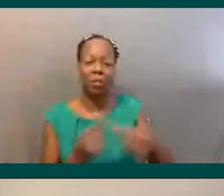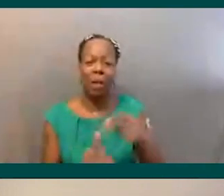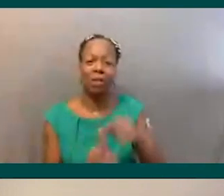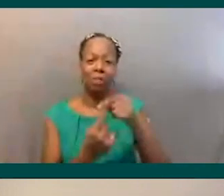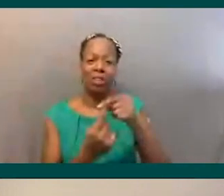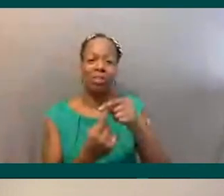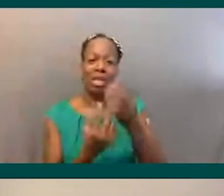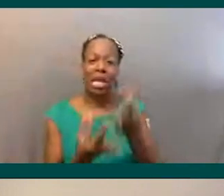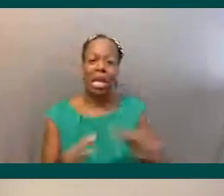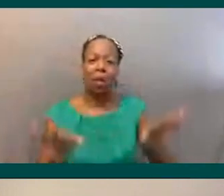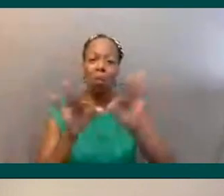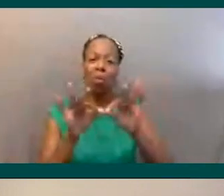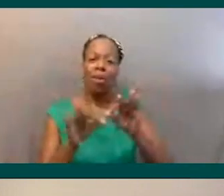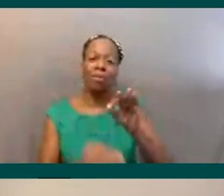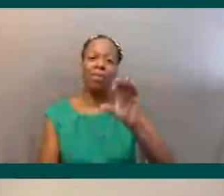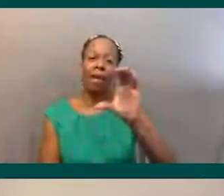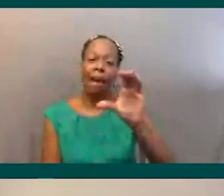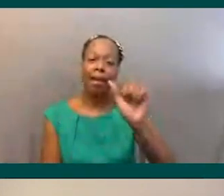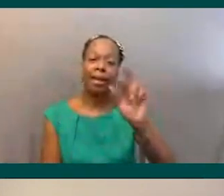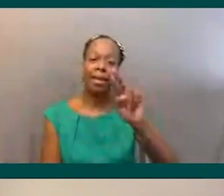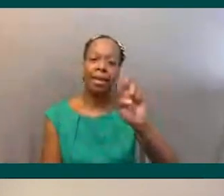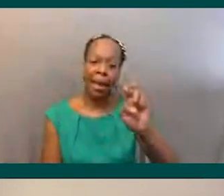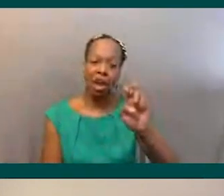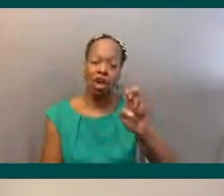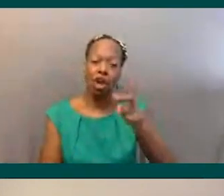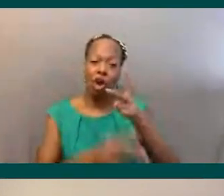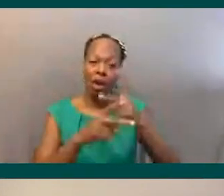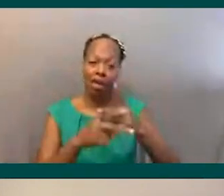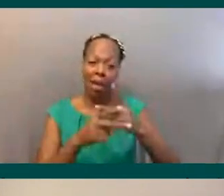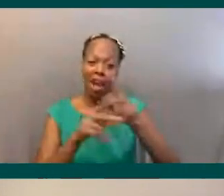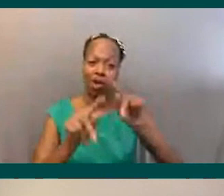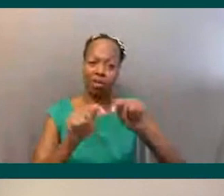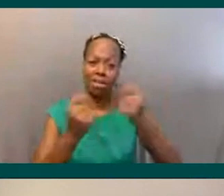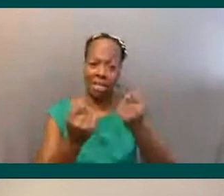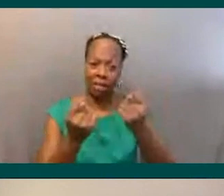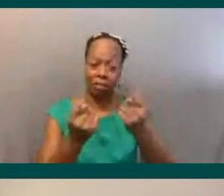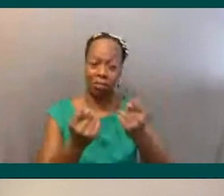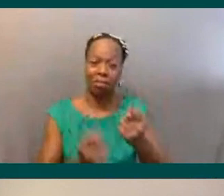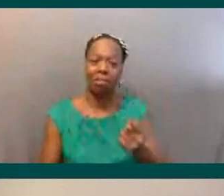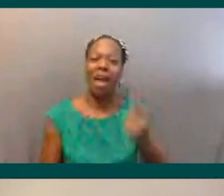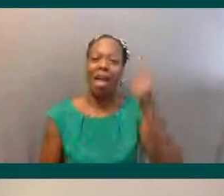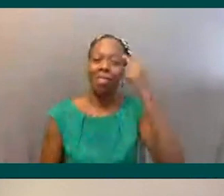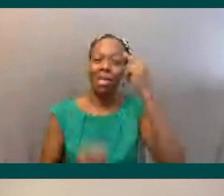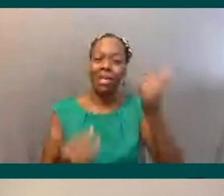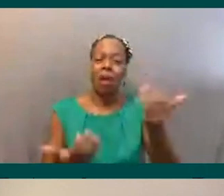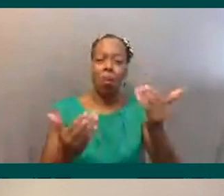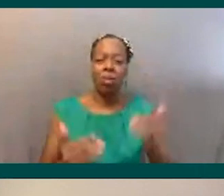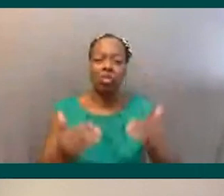and the different components of the care team. And I think now I would love to go to sort of discussing that a little bit further